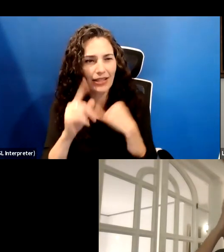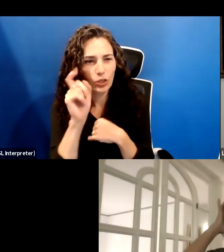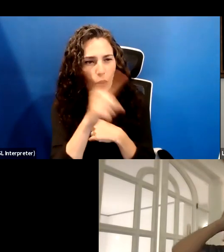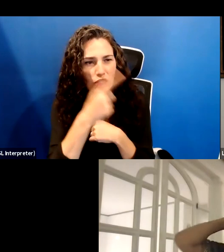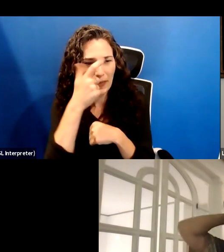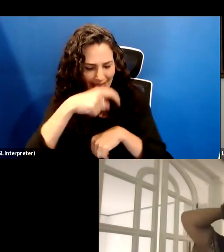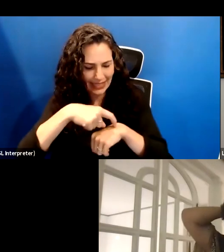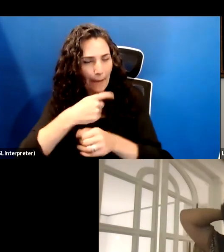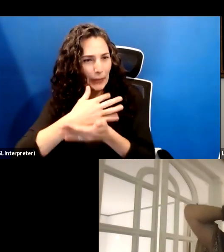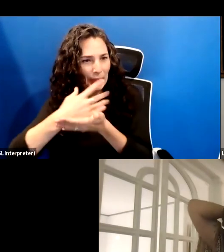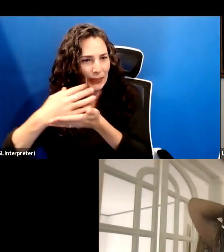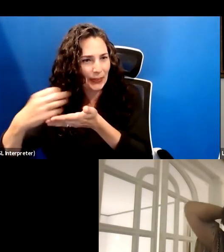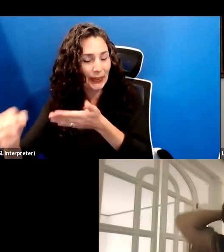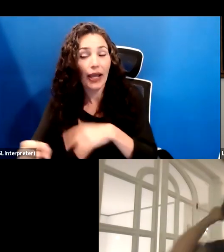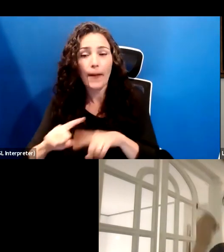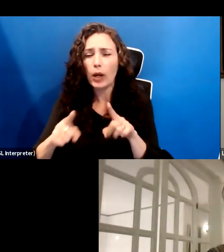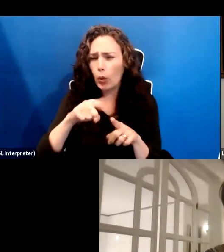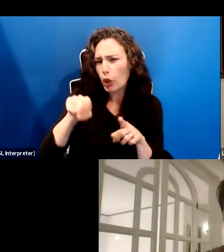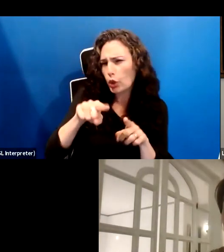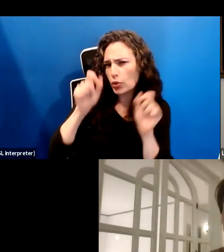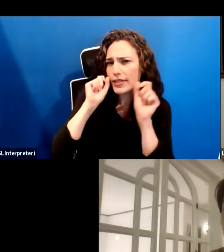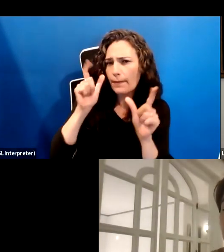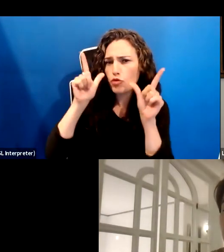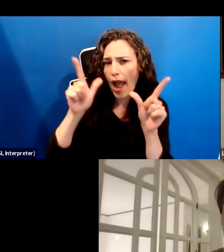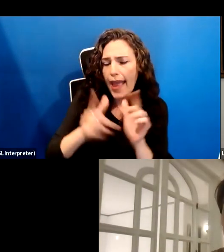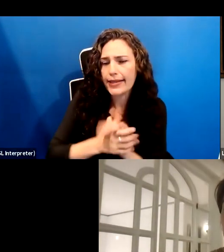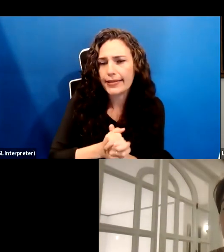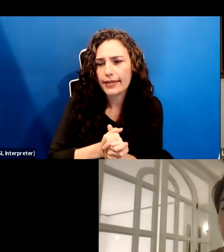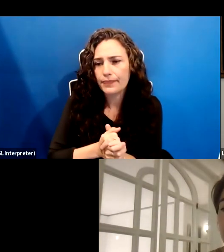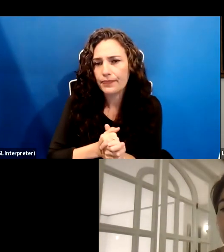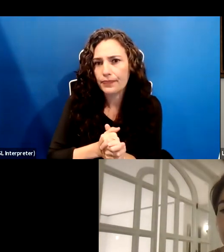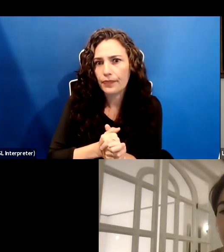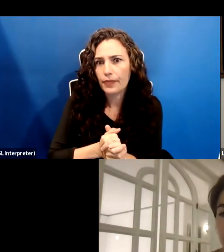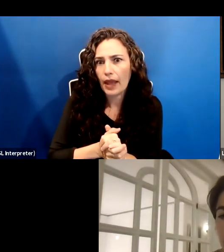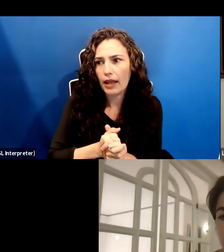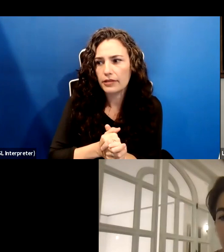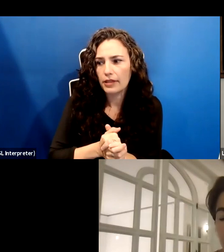were you surprised at the reaction to the series?